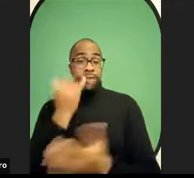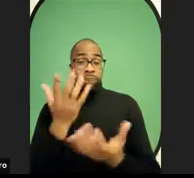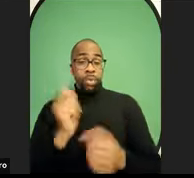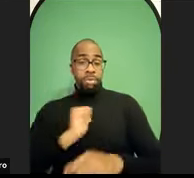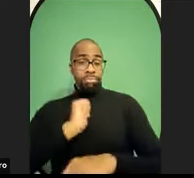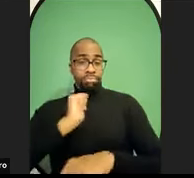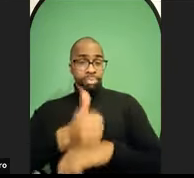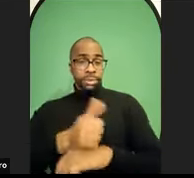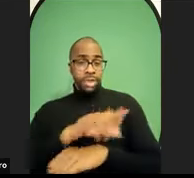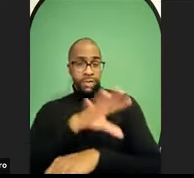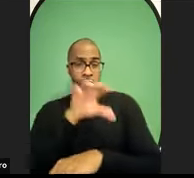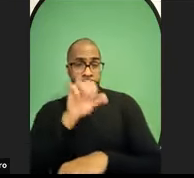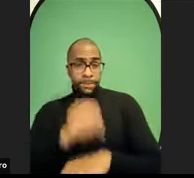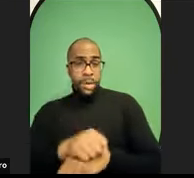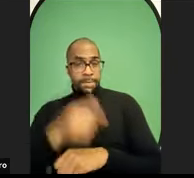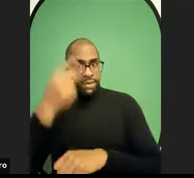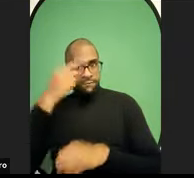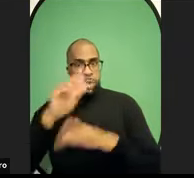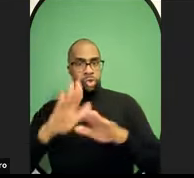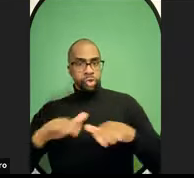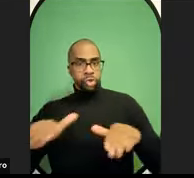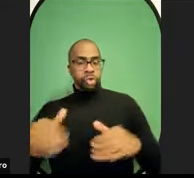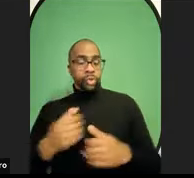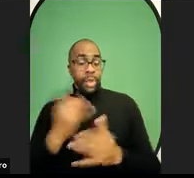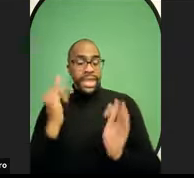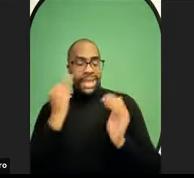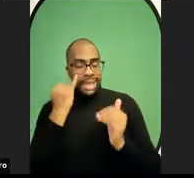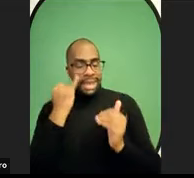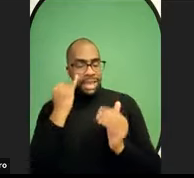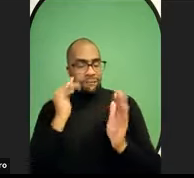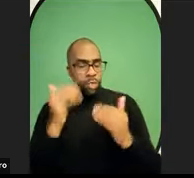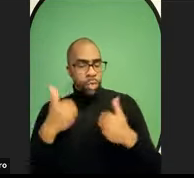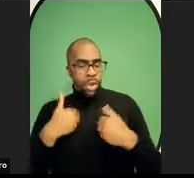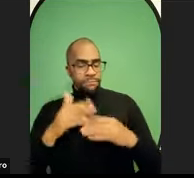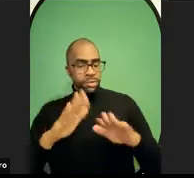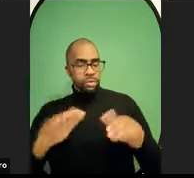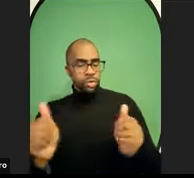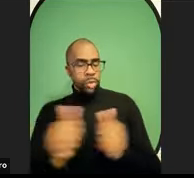to set up an appointment for child child vaccinated I think it's worth child vaccinated I think it's worthwhile especially if you